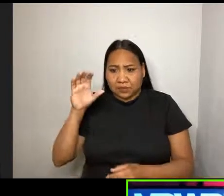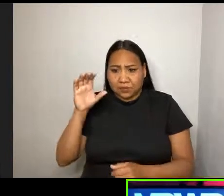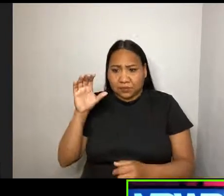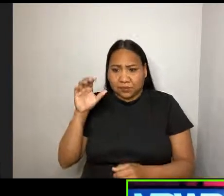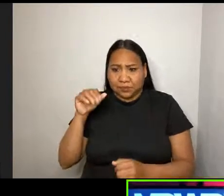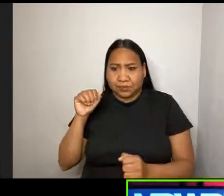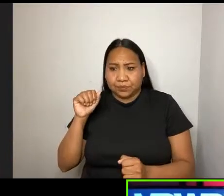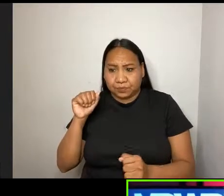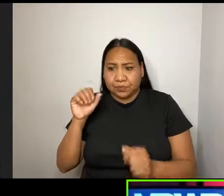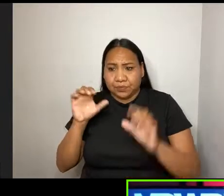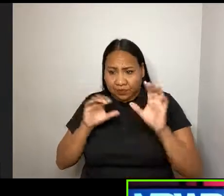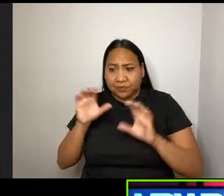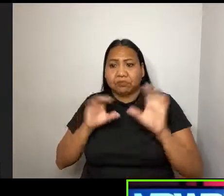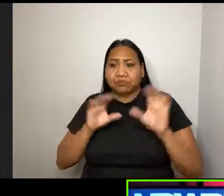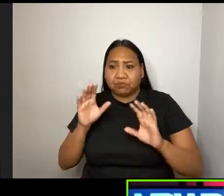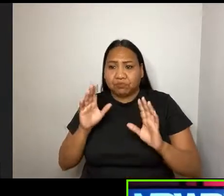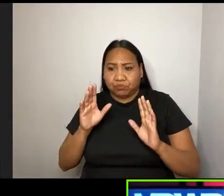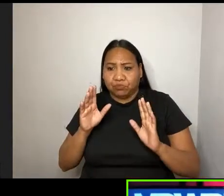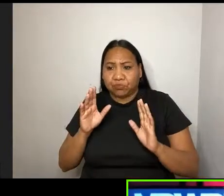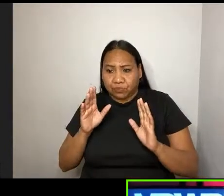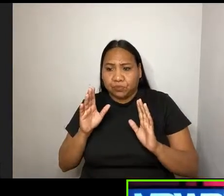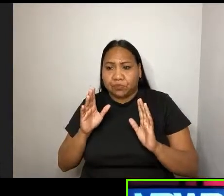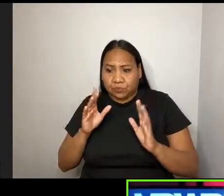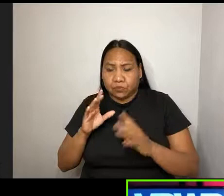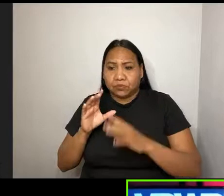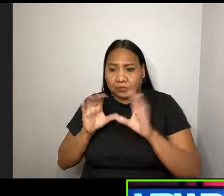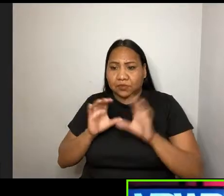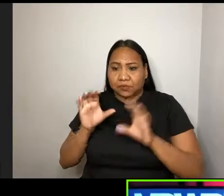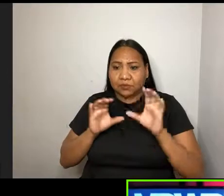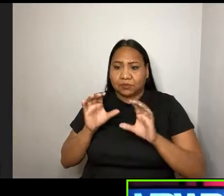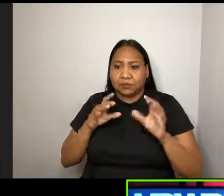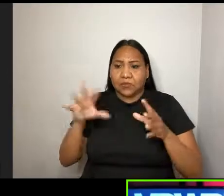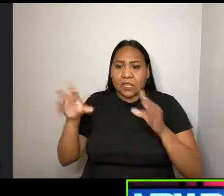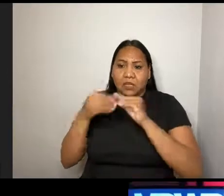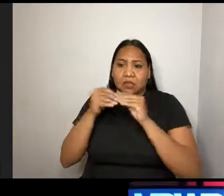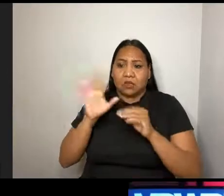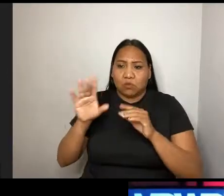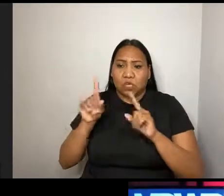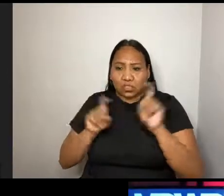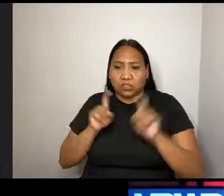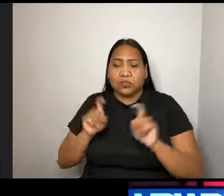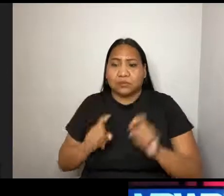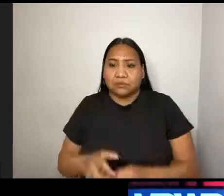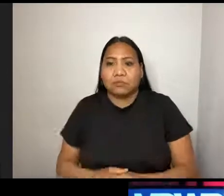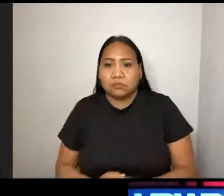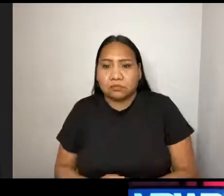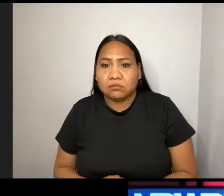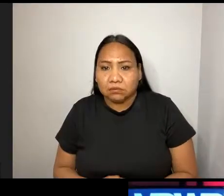justice work in a community or? MELINDA EPLER: I think a lot of people